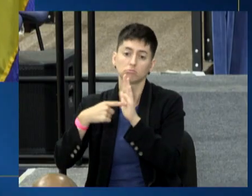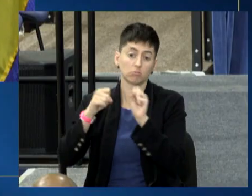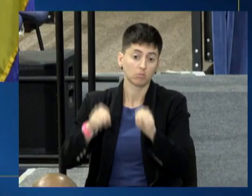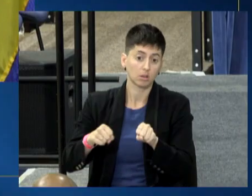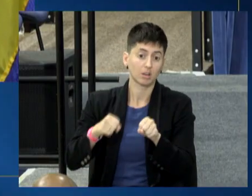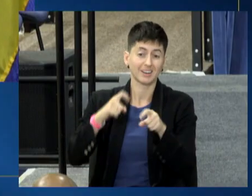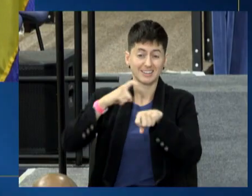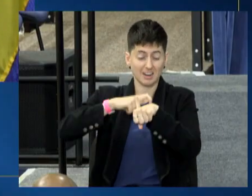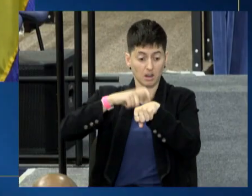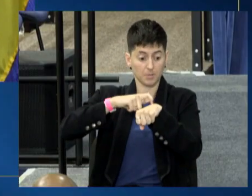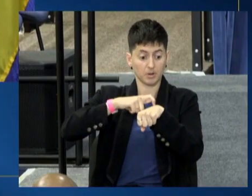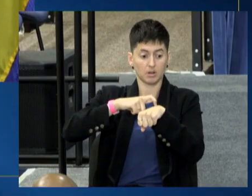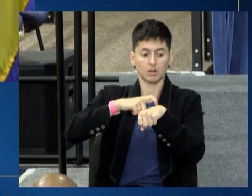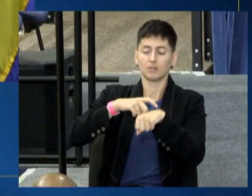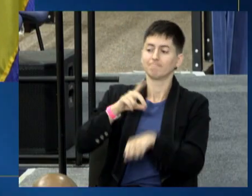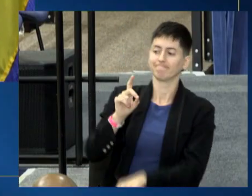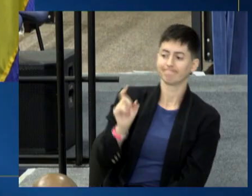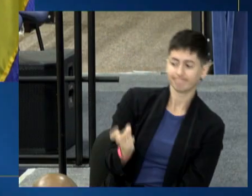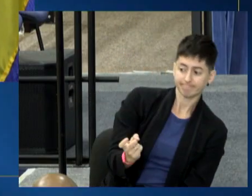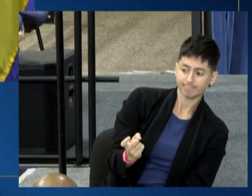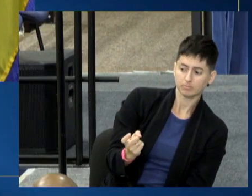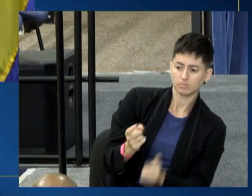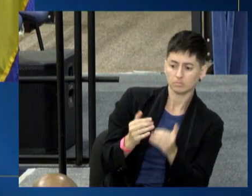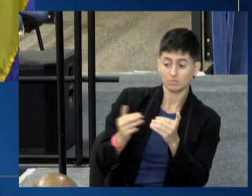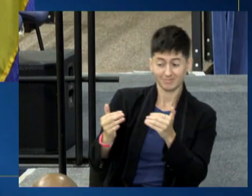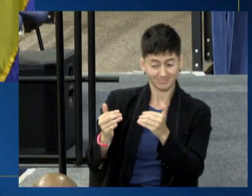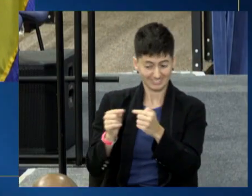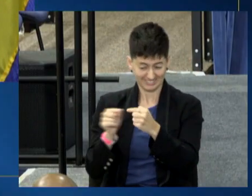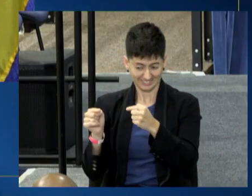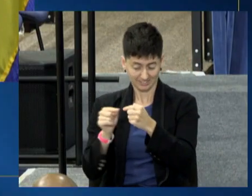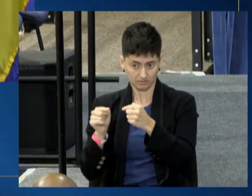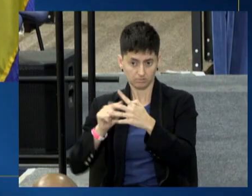to starting treatment. They've also been shown to help patients actually